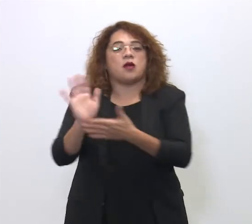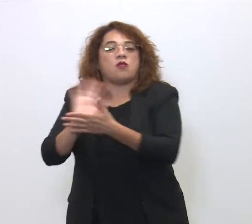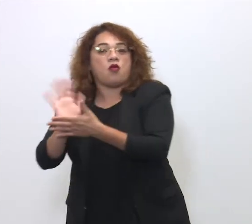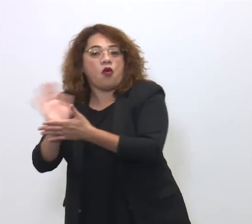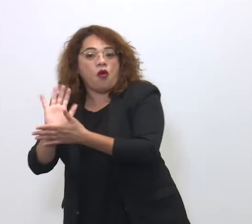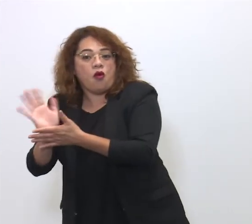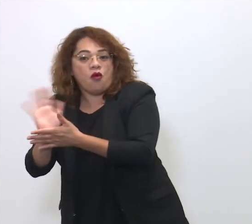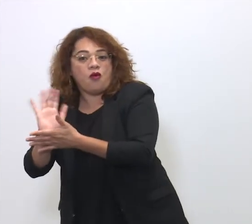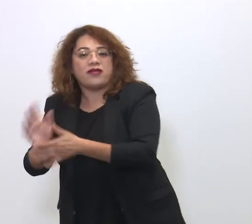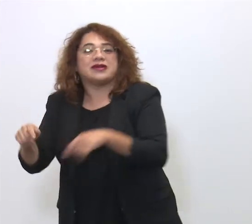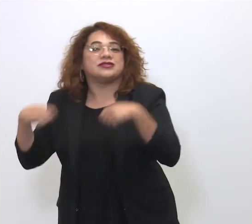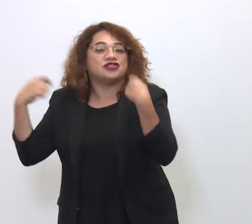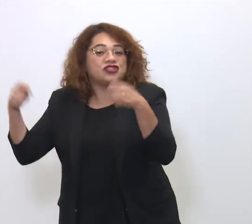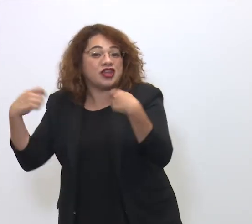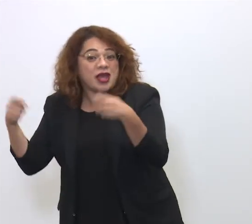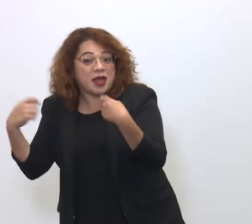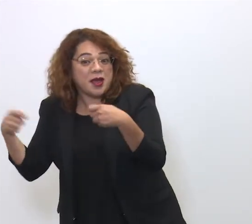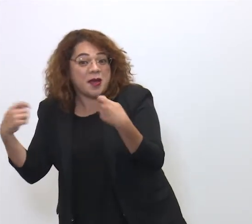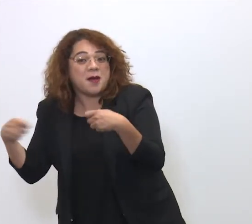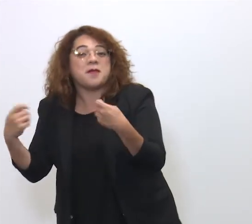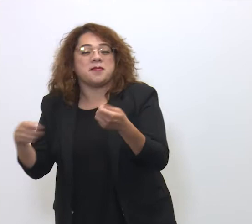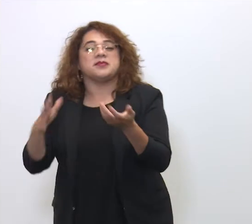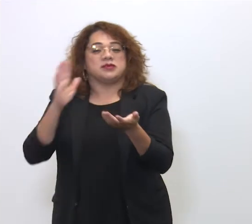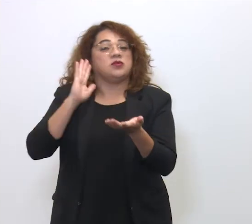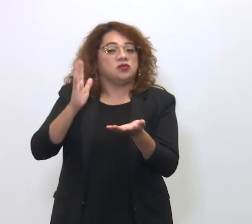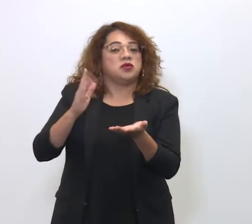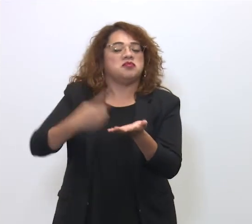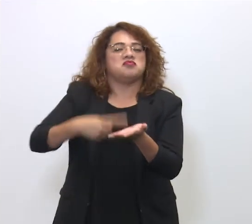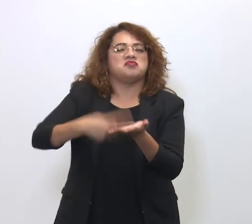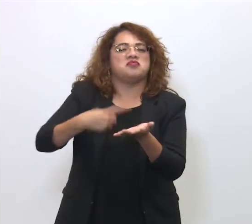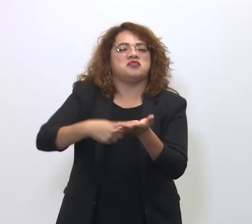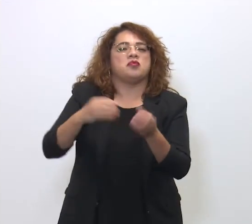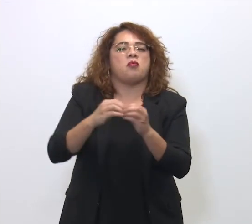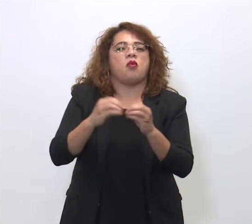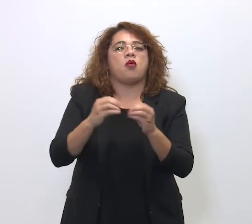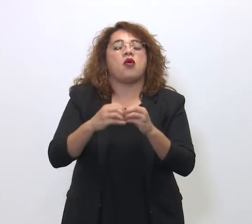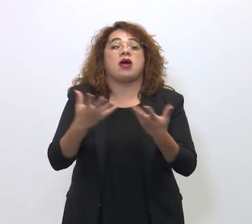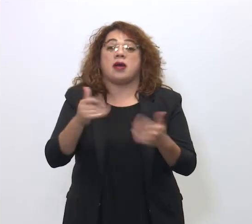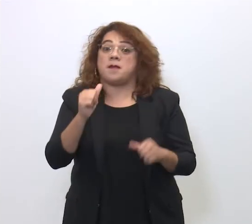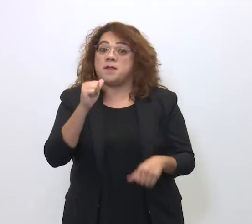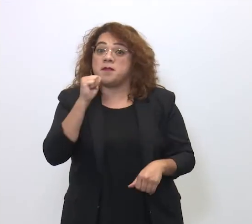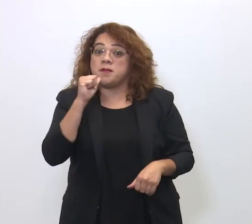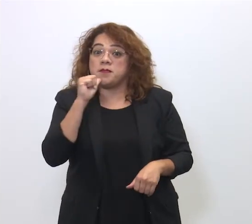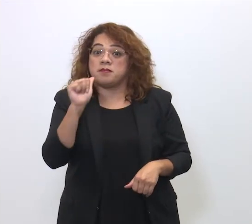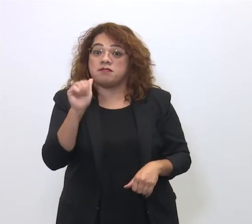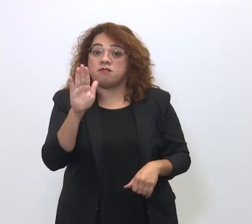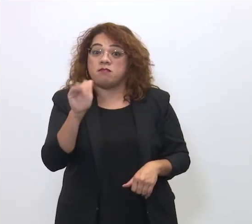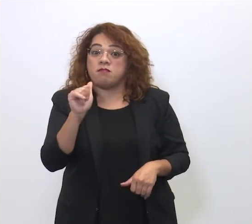We'll go over those in a little bit but most notably is bars can actually now open up indoors